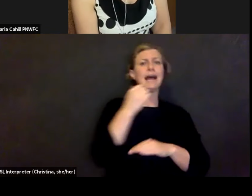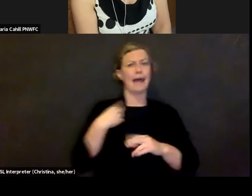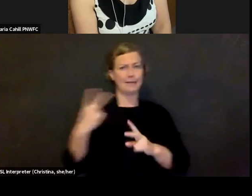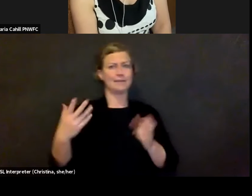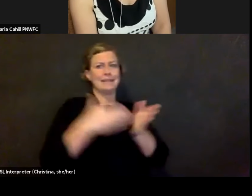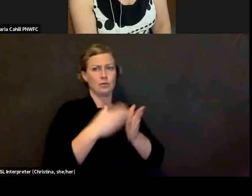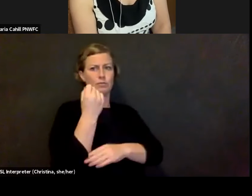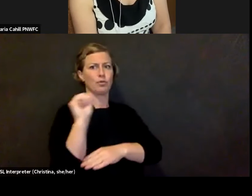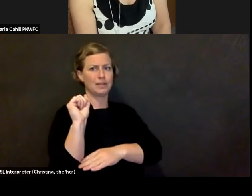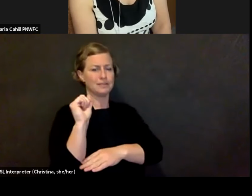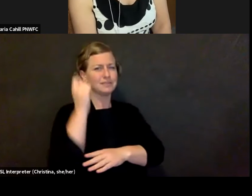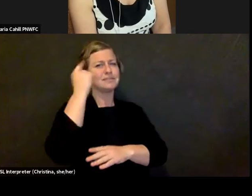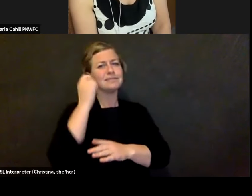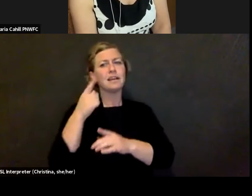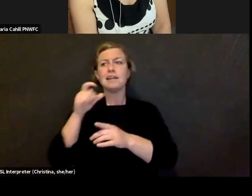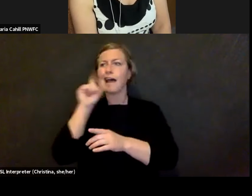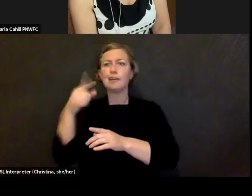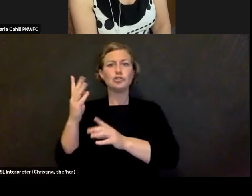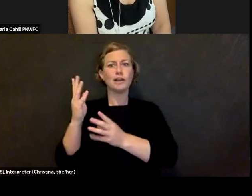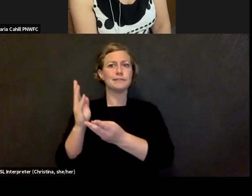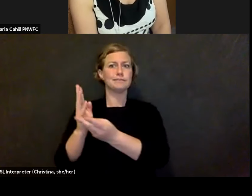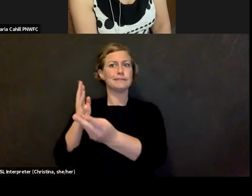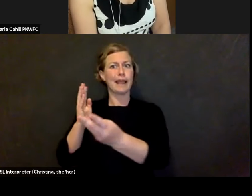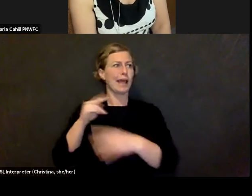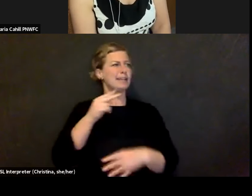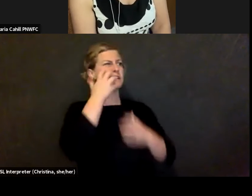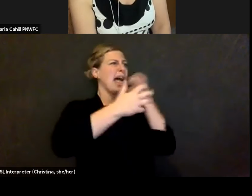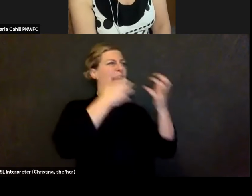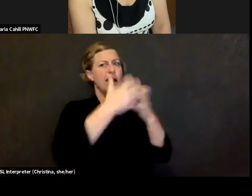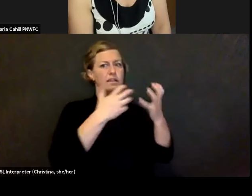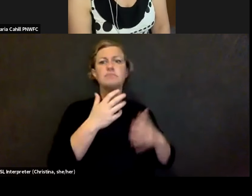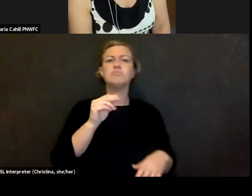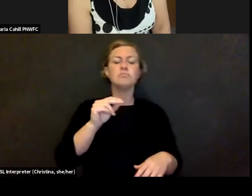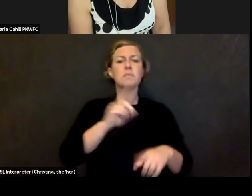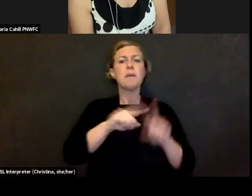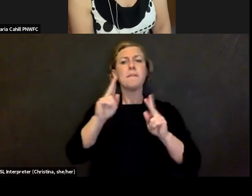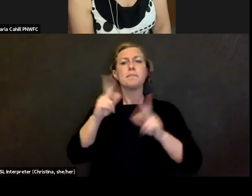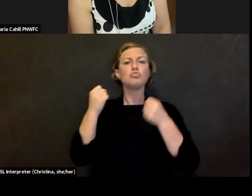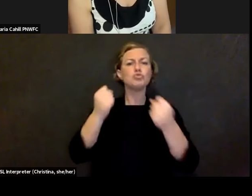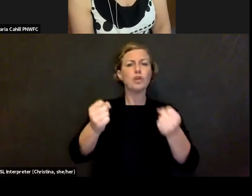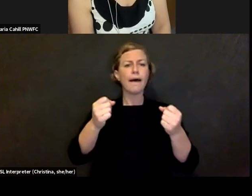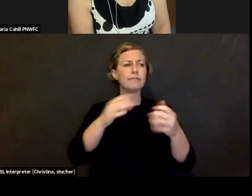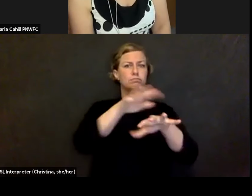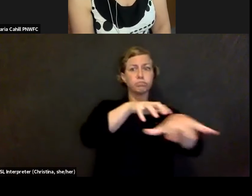issue. And it felt like, it almost felt like there were just as many counter